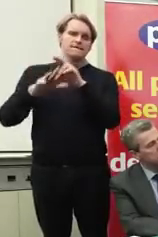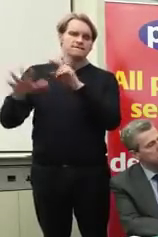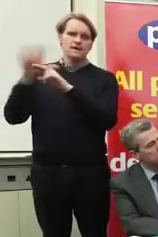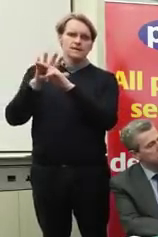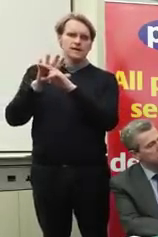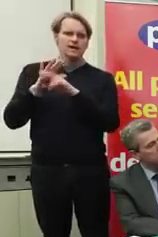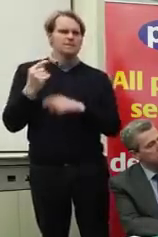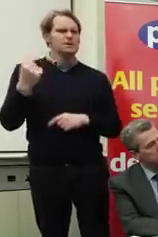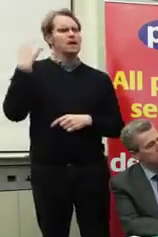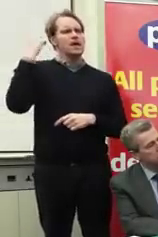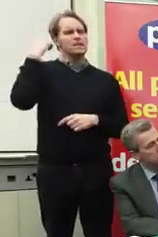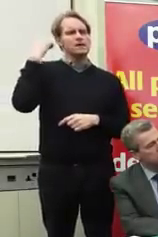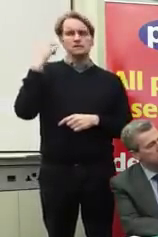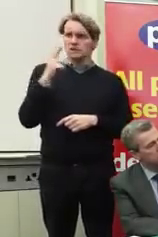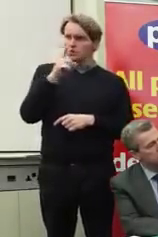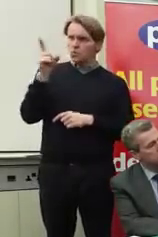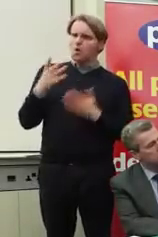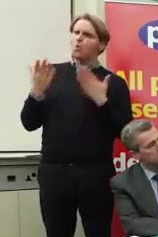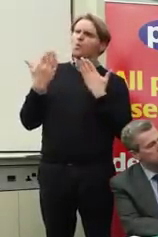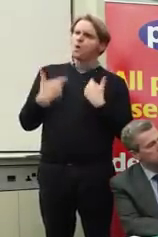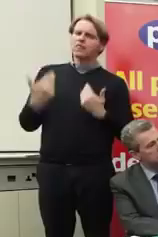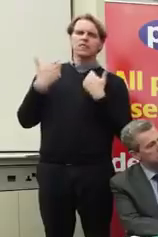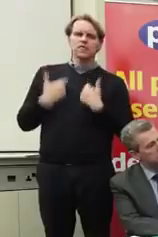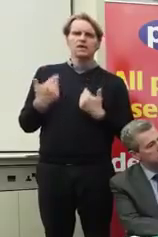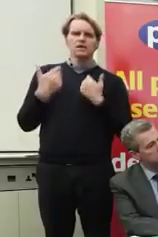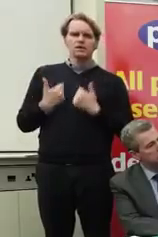that anyone who's fairly wealthy or anyone's on an MP salary, you know